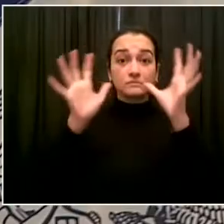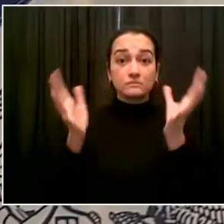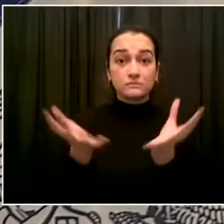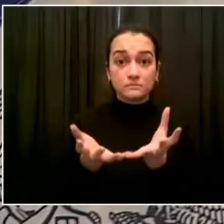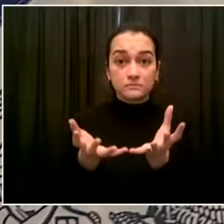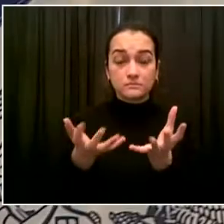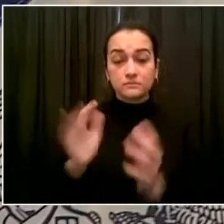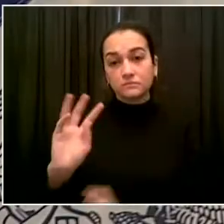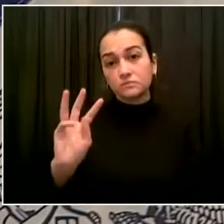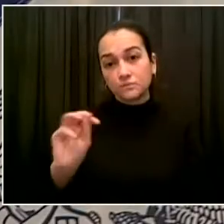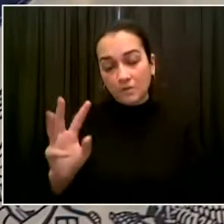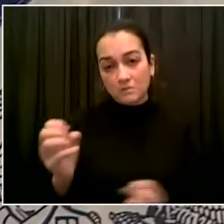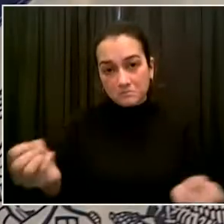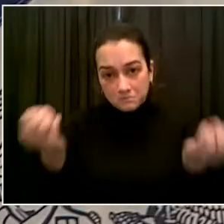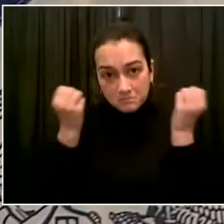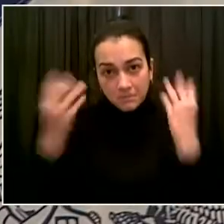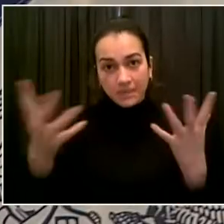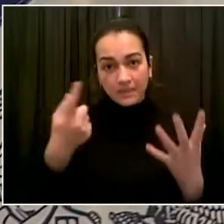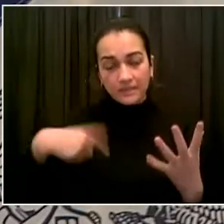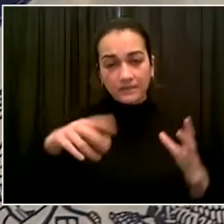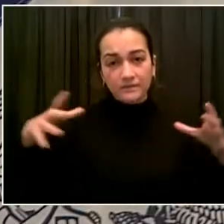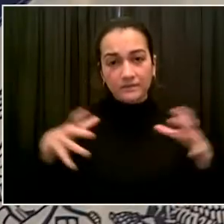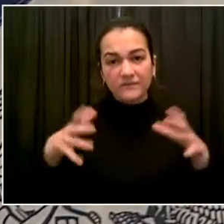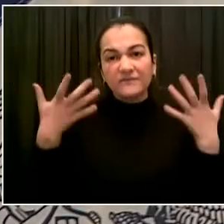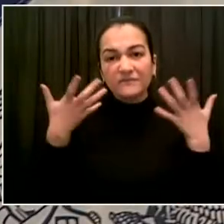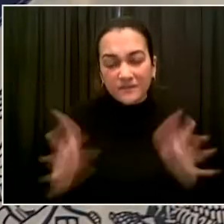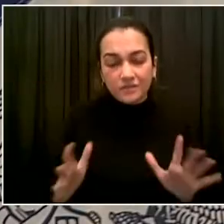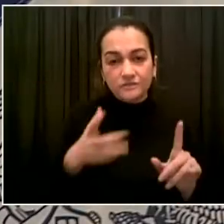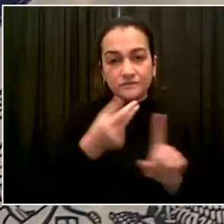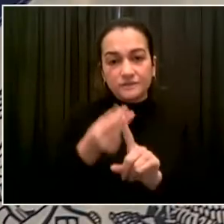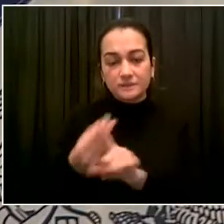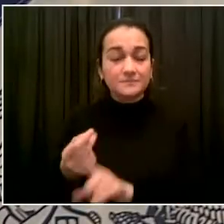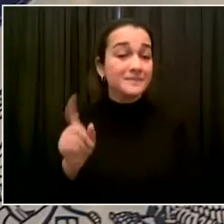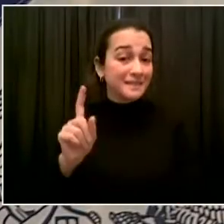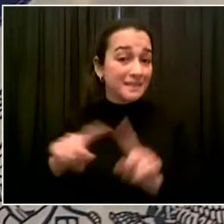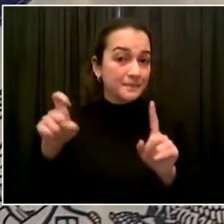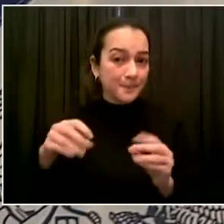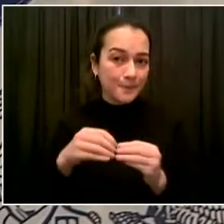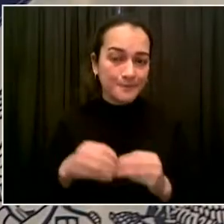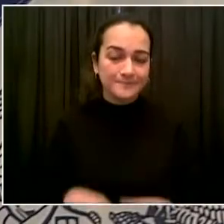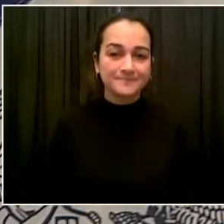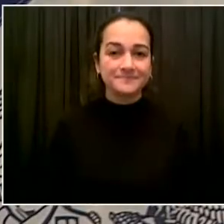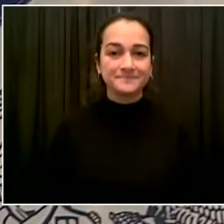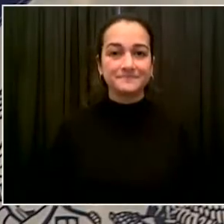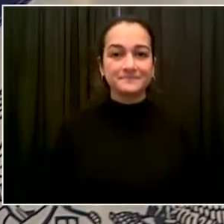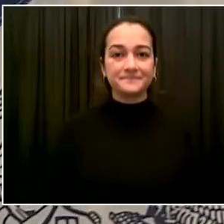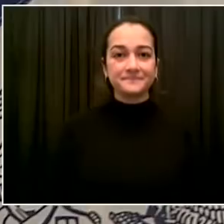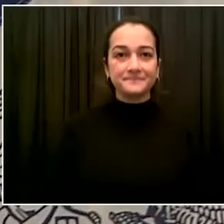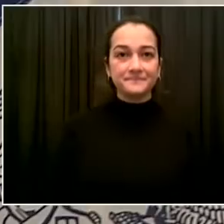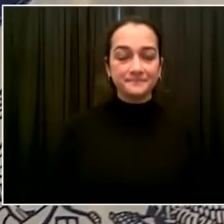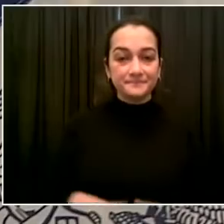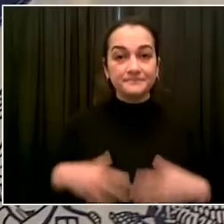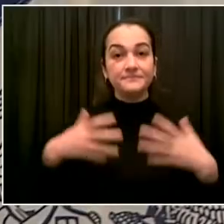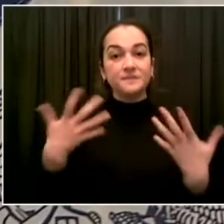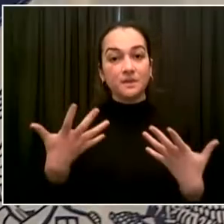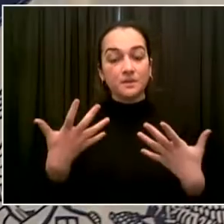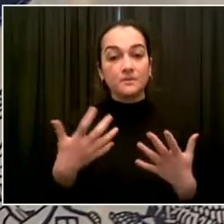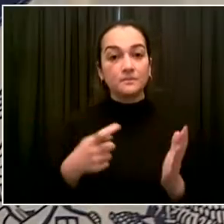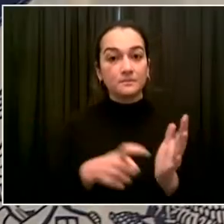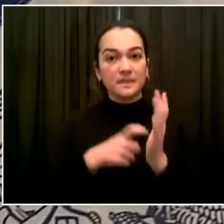AND OF COURSE, THE OVERALL AUNMOT OF DOSES IN THE CITY OUTSATNDING,